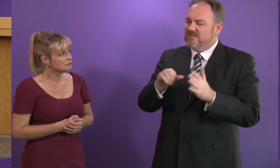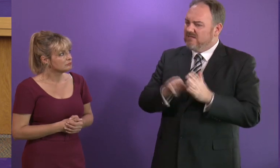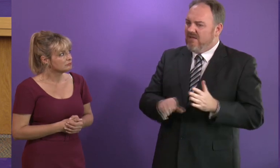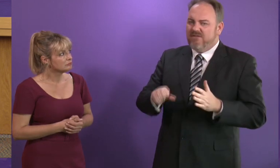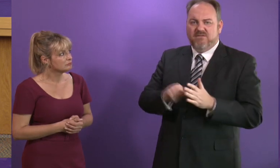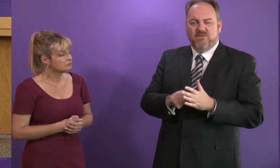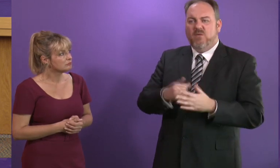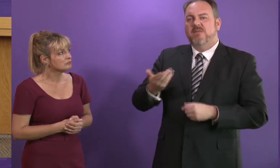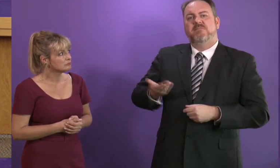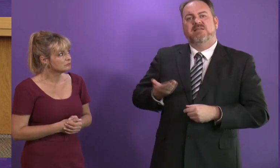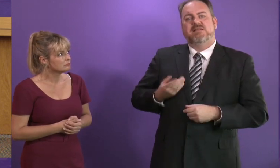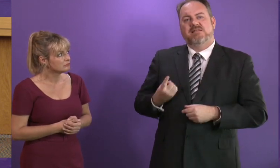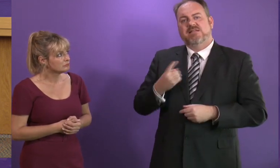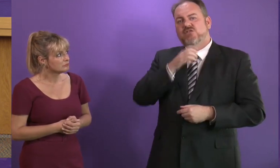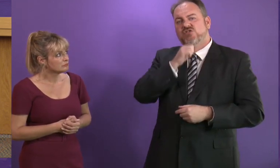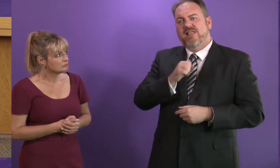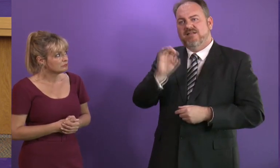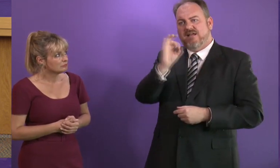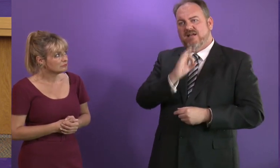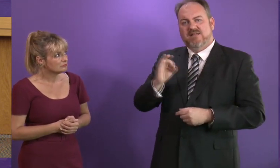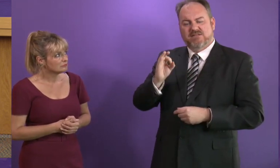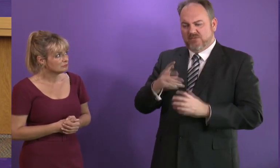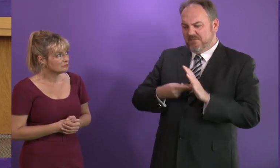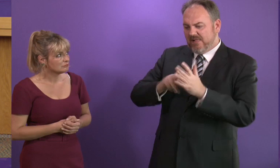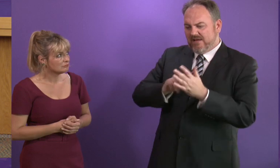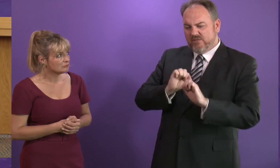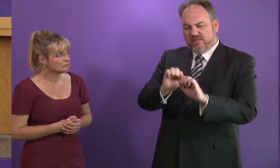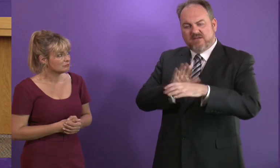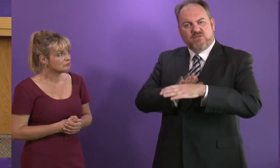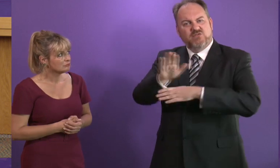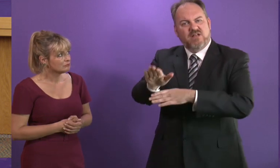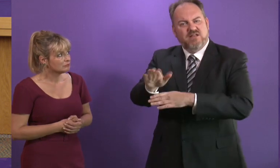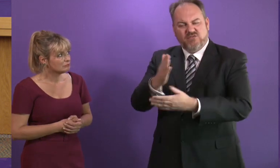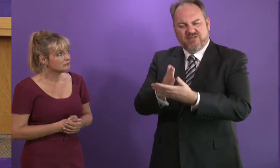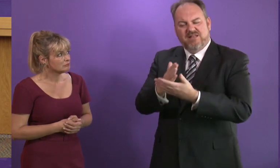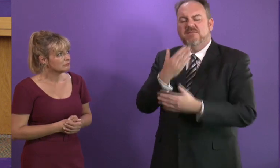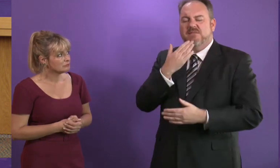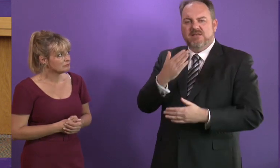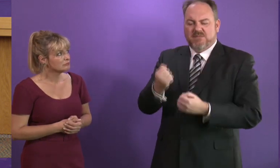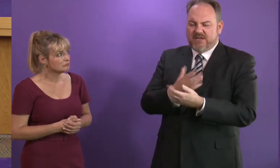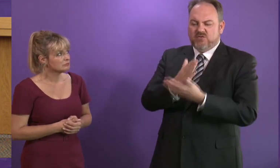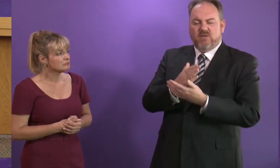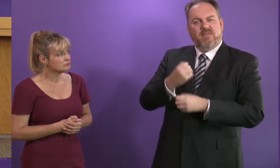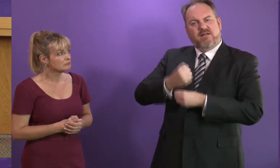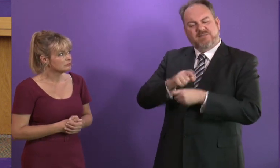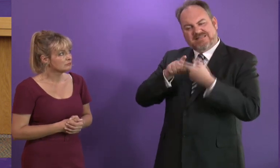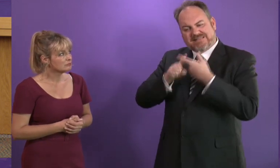to plan? Will she therefore ensure that the Government sticks to the October deadline? The First Minister (Nicola Sturgeon):